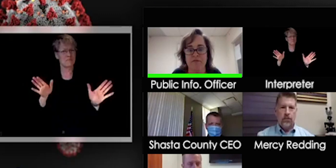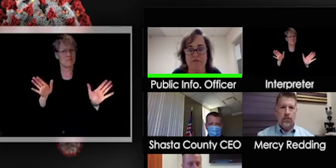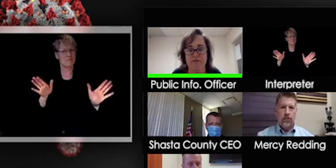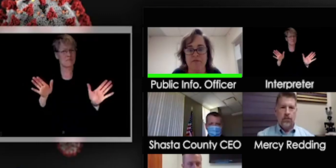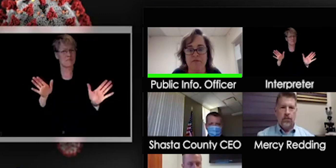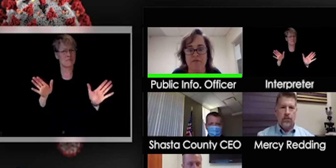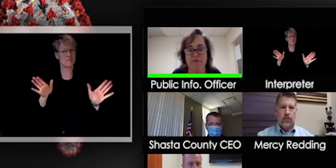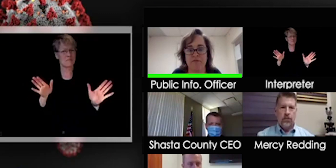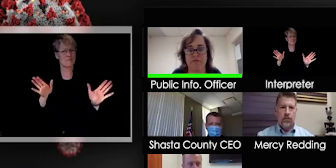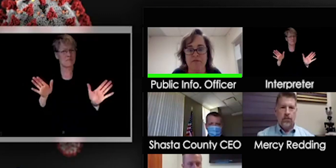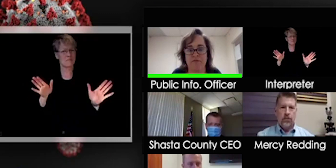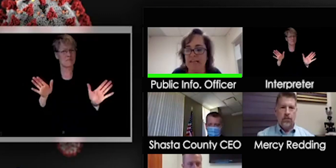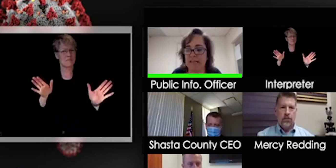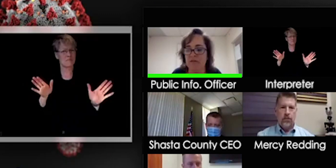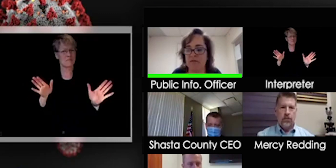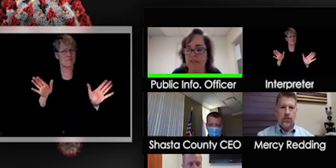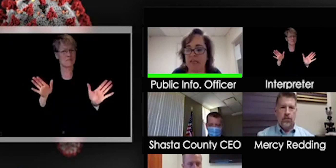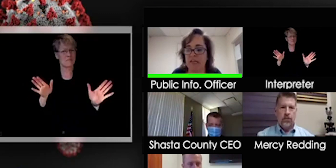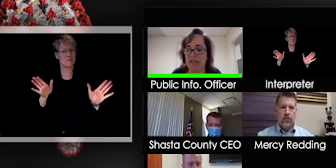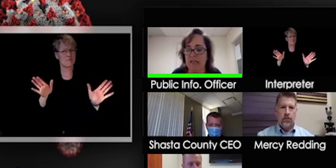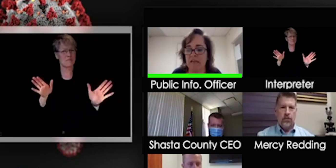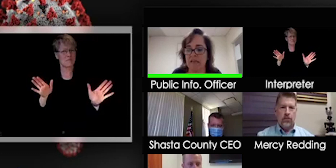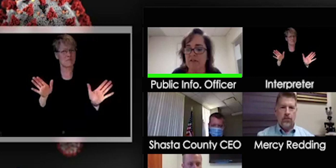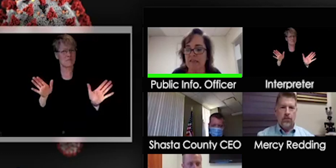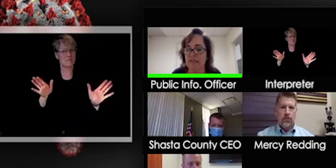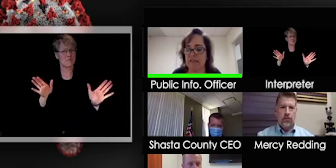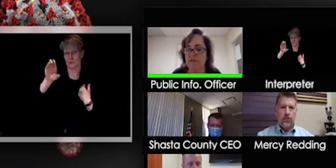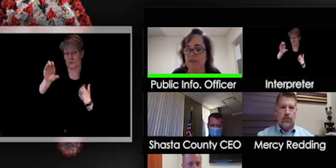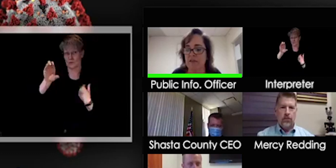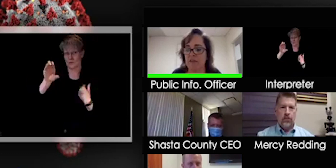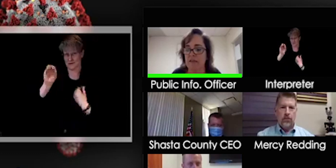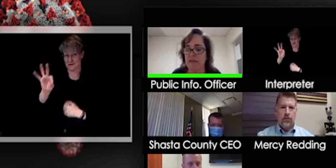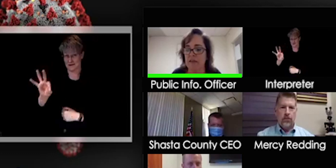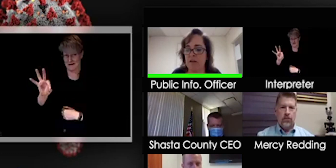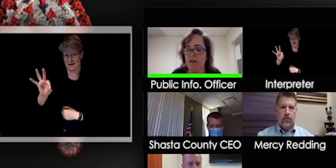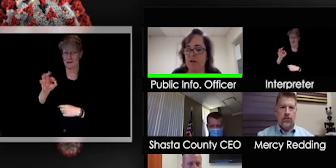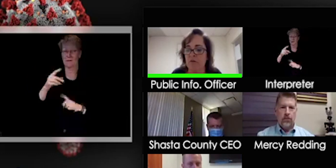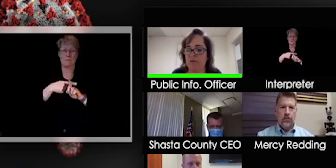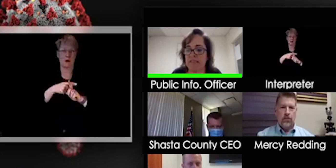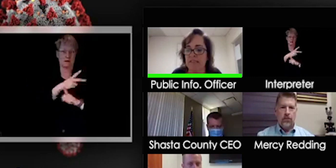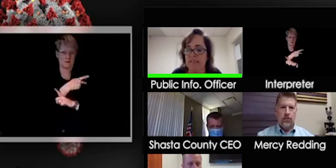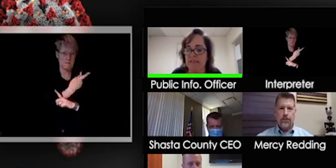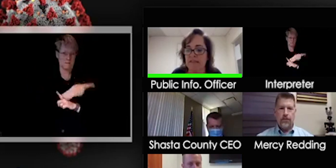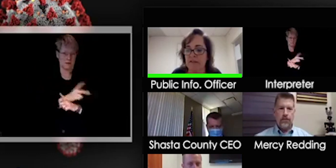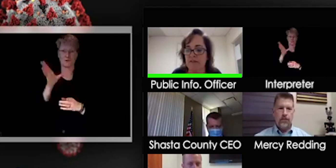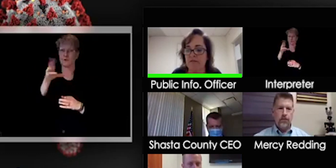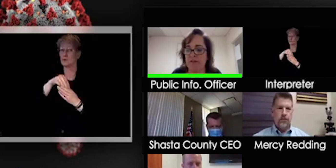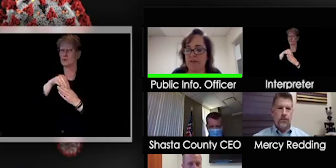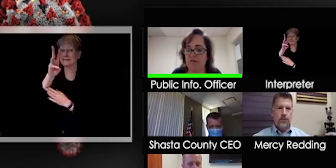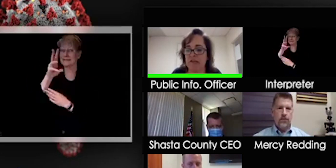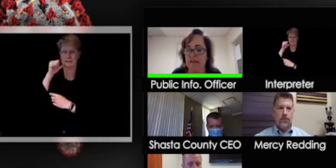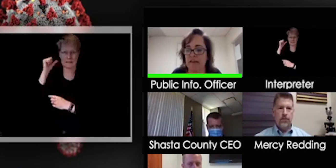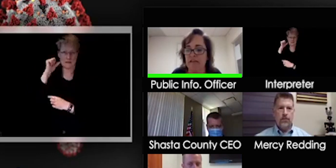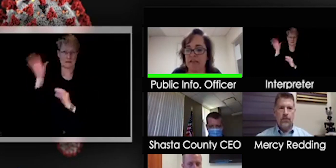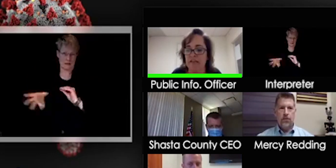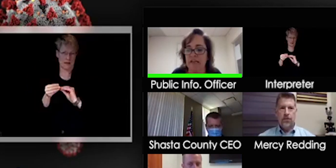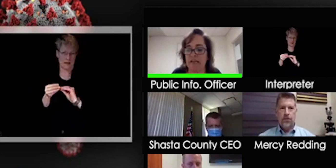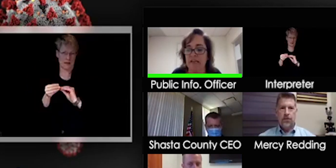numbers. So, we have 209 confirmed cases, including six from yesterday. We've run 16,511